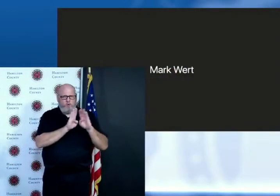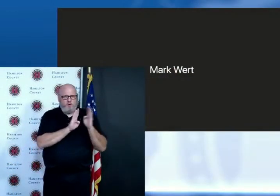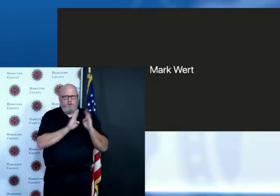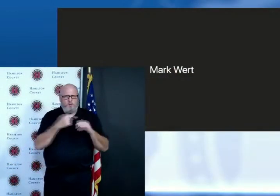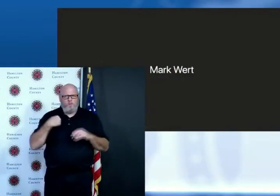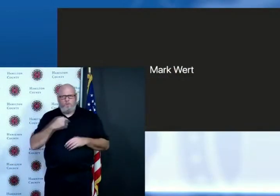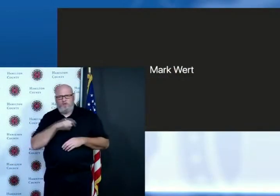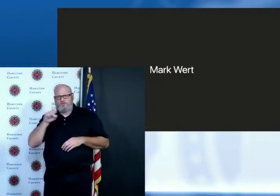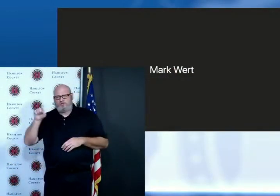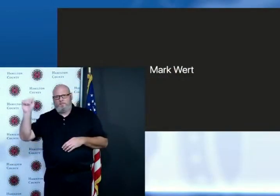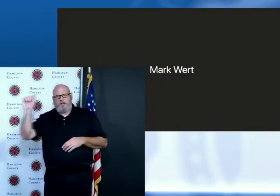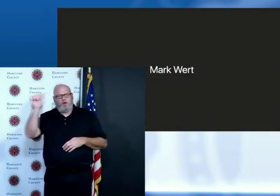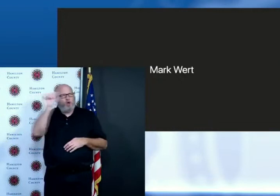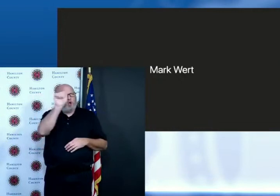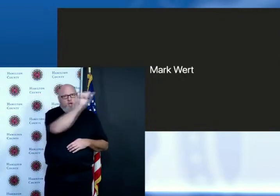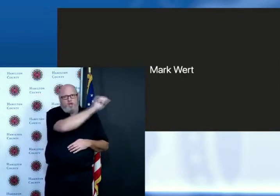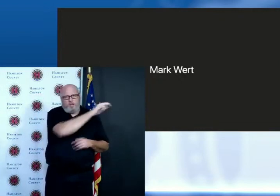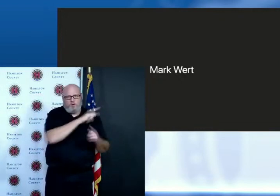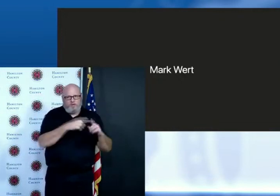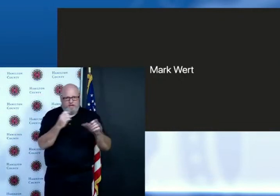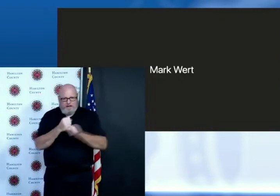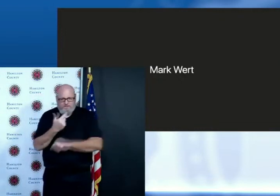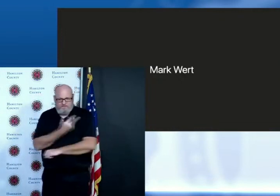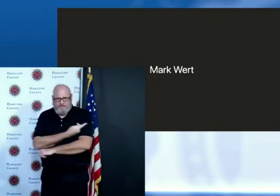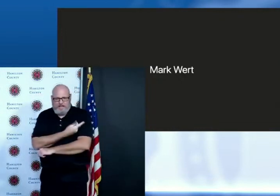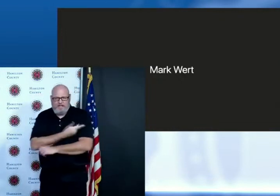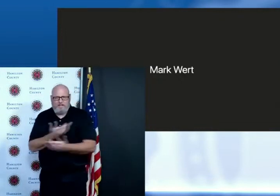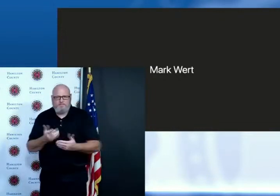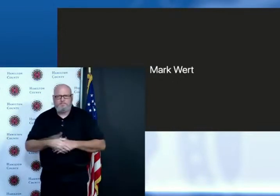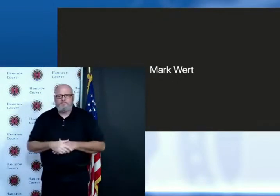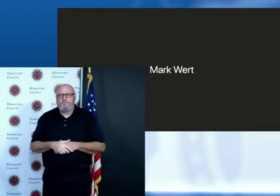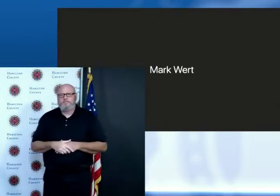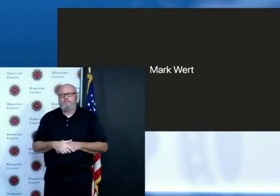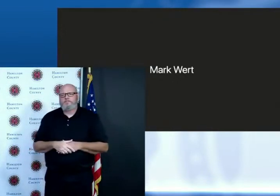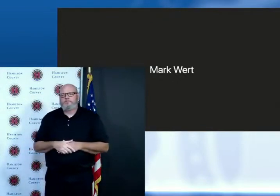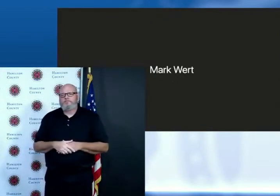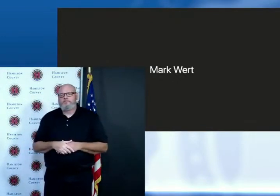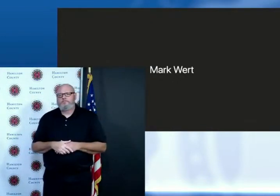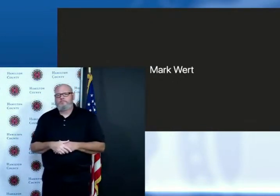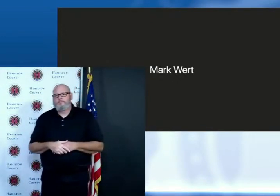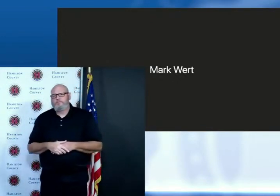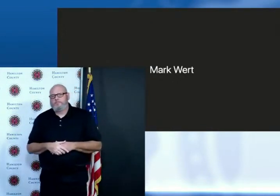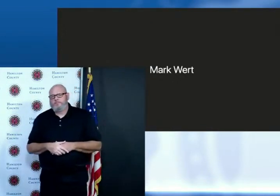you know we we have a a contact form for readers and one of the complaints they get